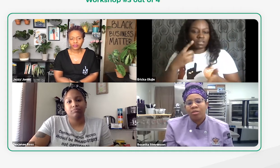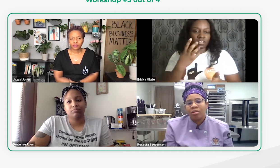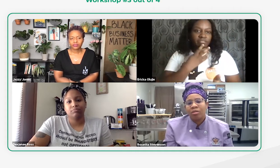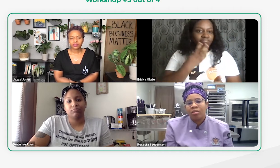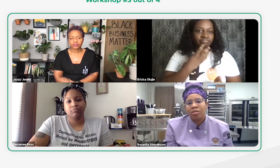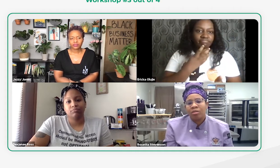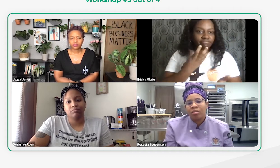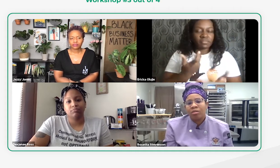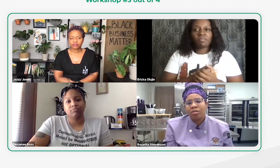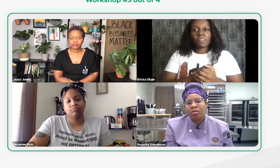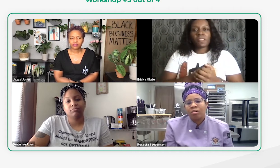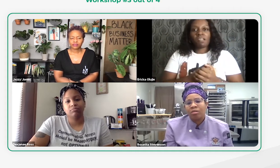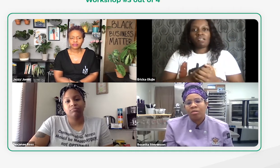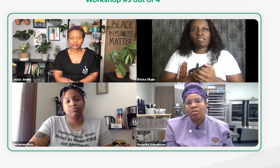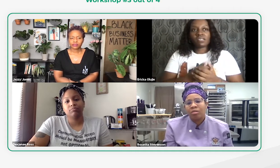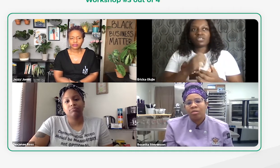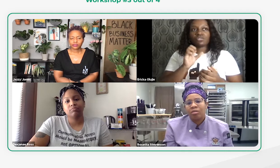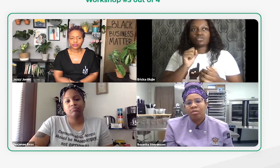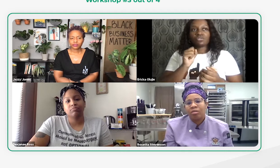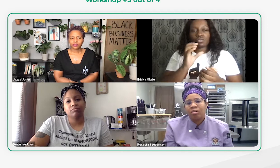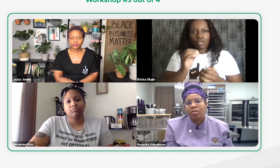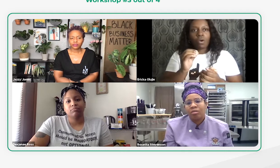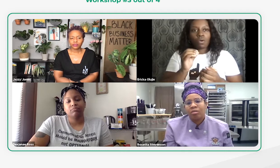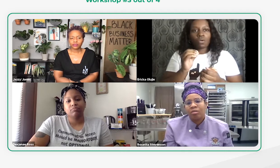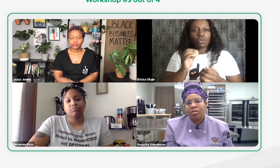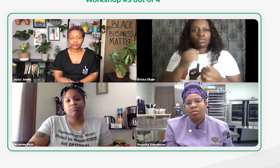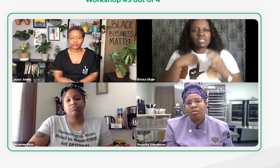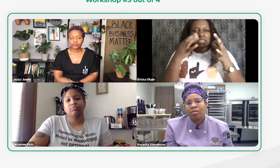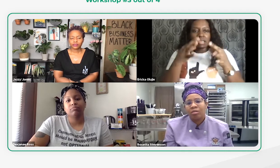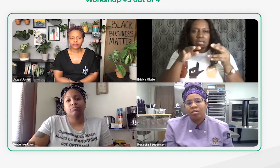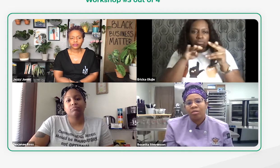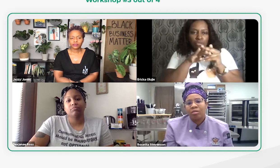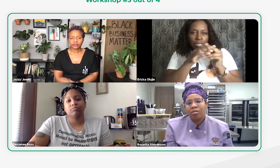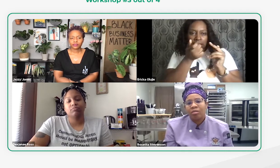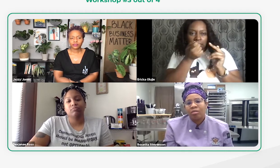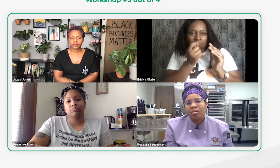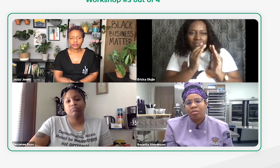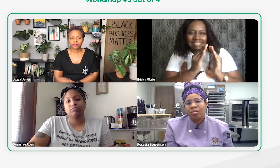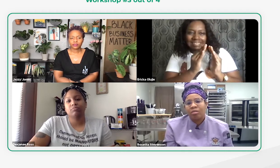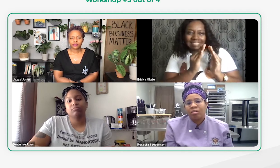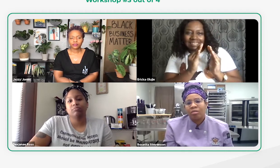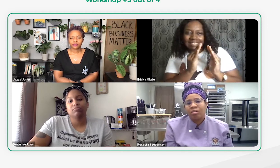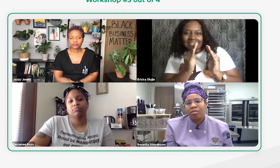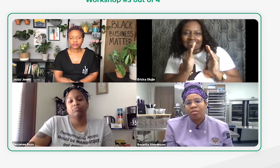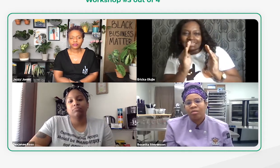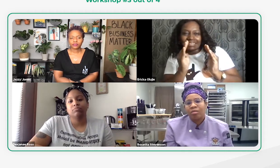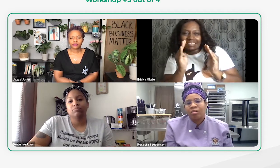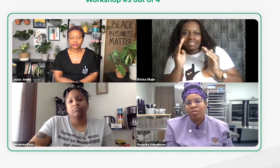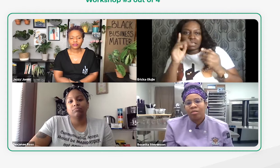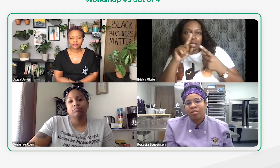everything been canceled, it was such a big impact and I decided to take a small break.